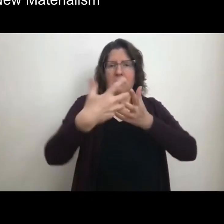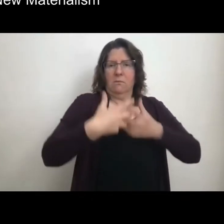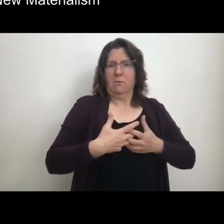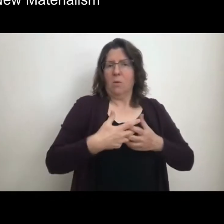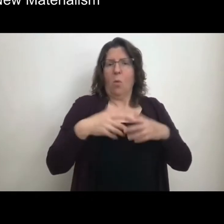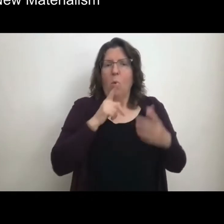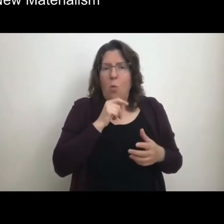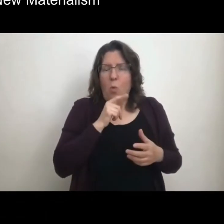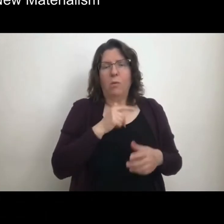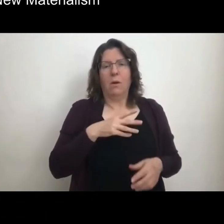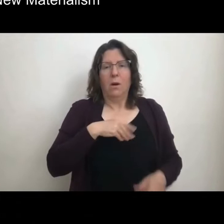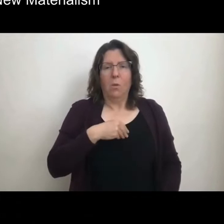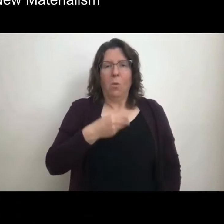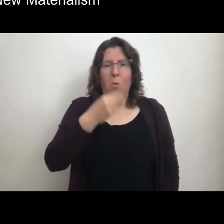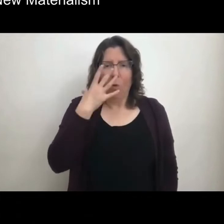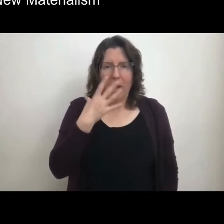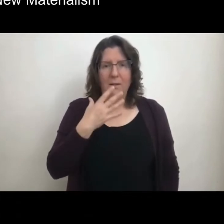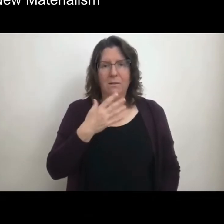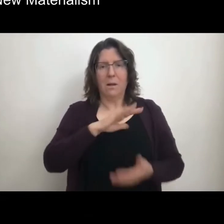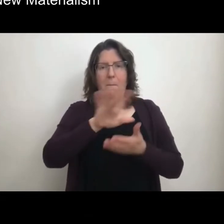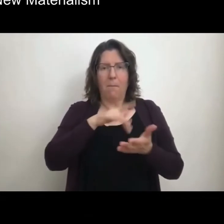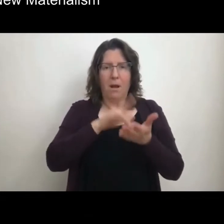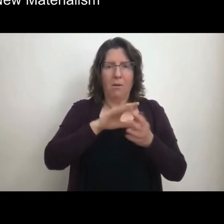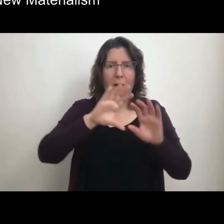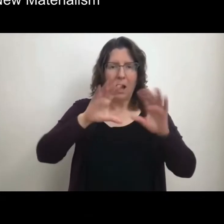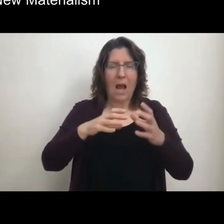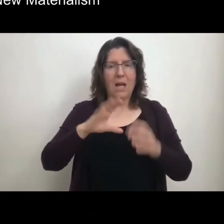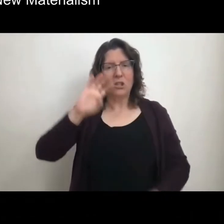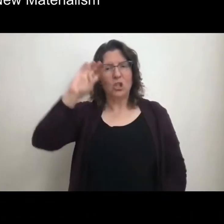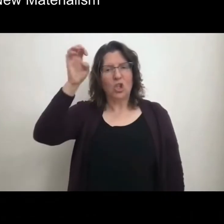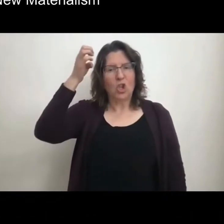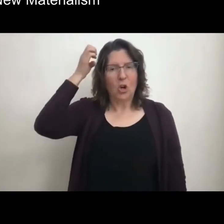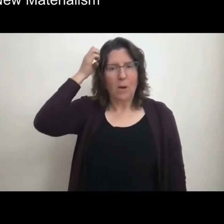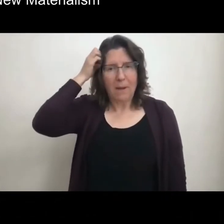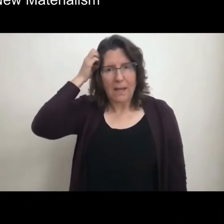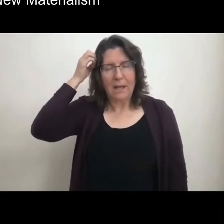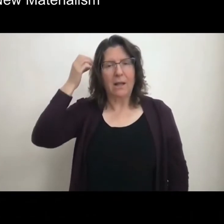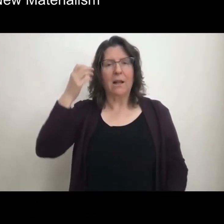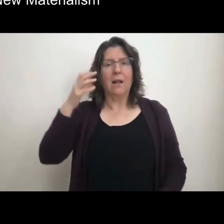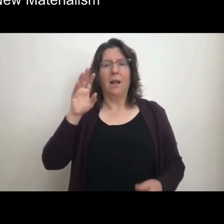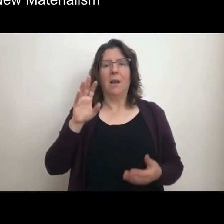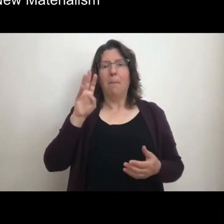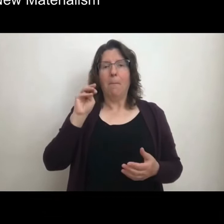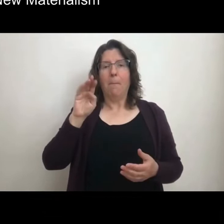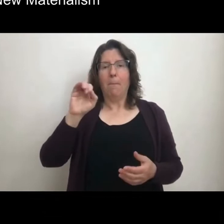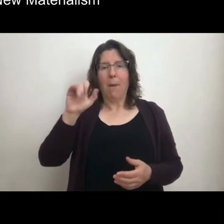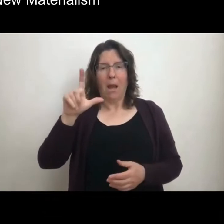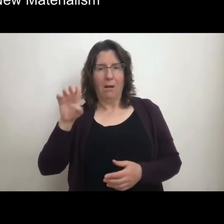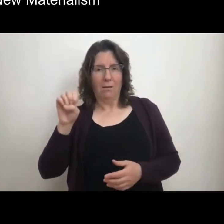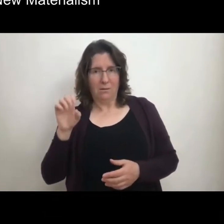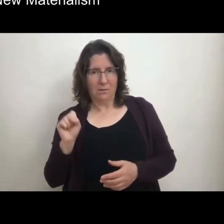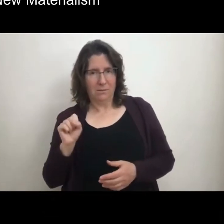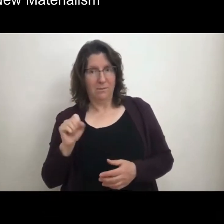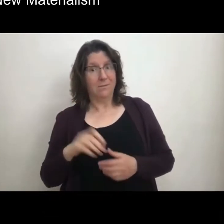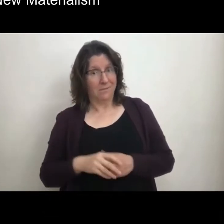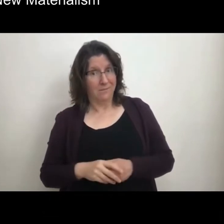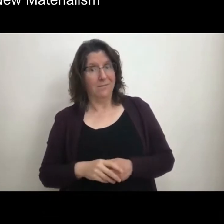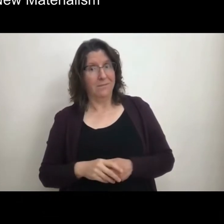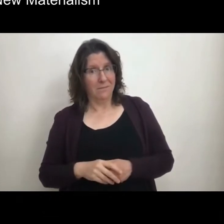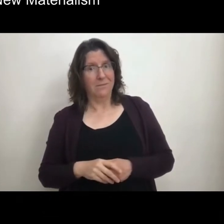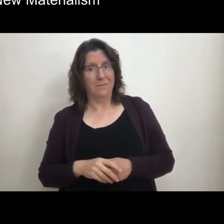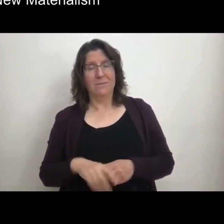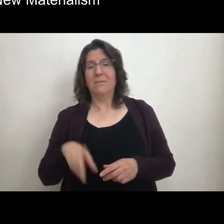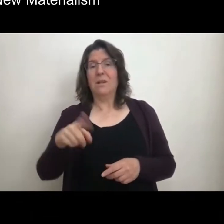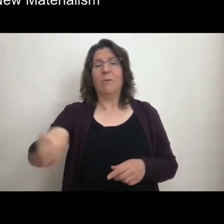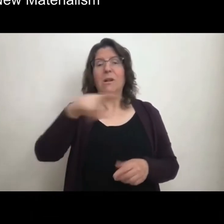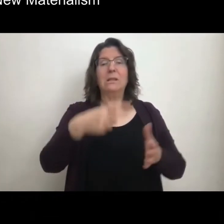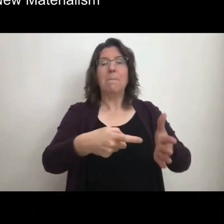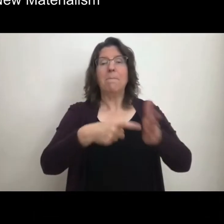everyone else to conform to their White, middle-class, Eurocentric, male views.